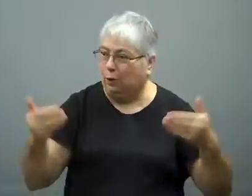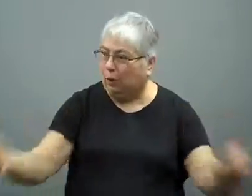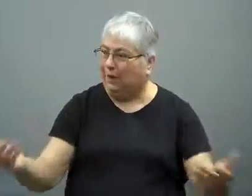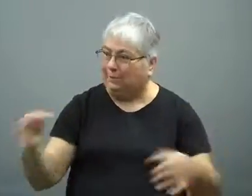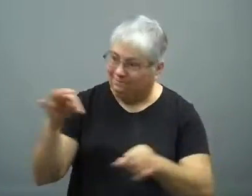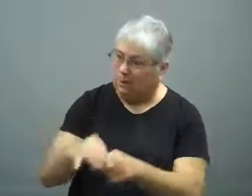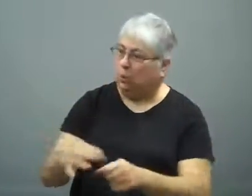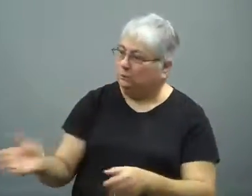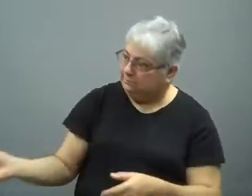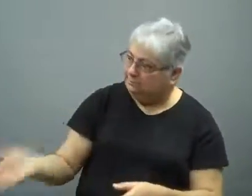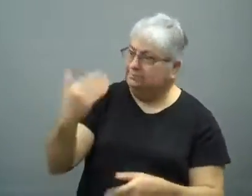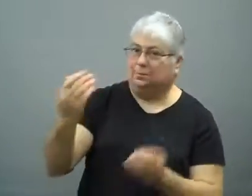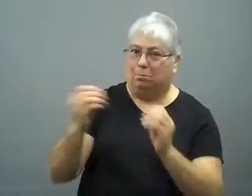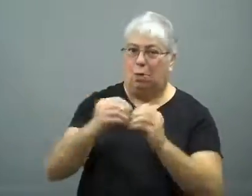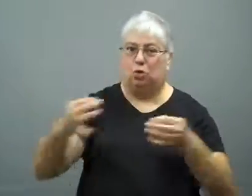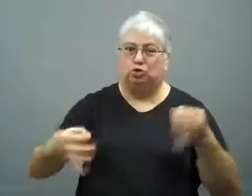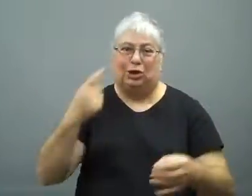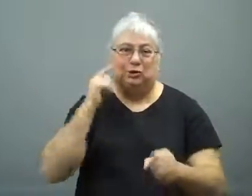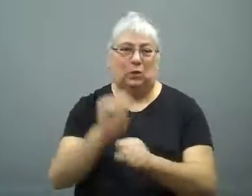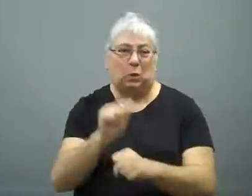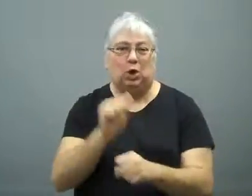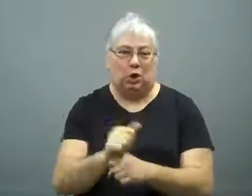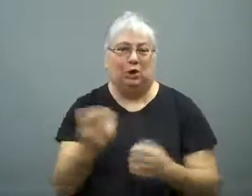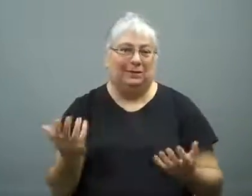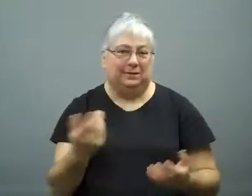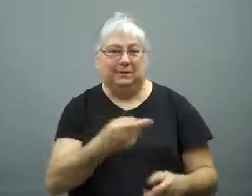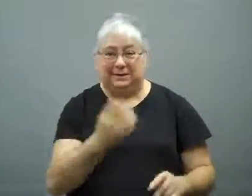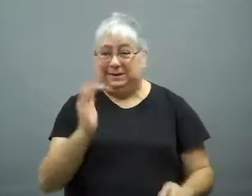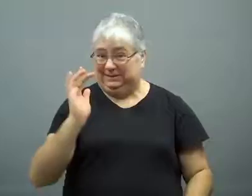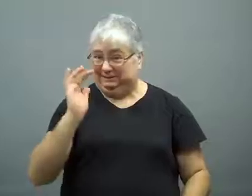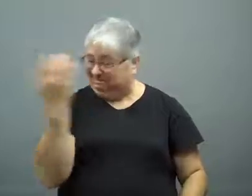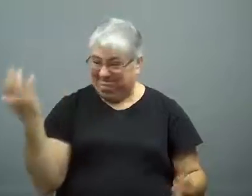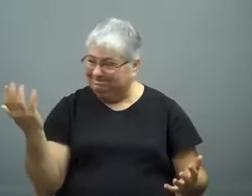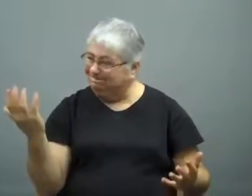They wanted to get the voting done so the new judges could get to work.